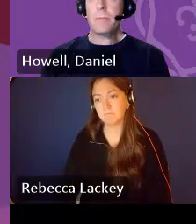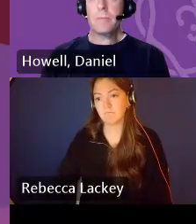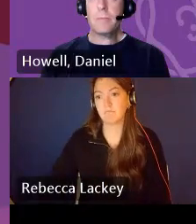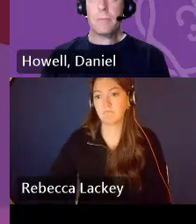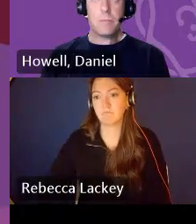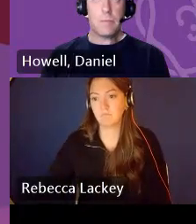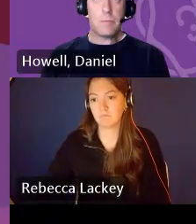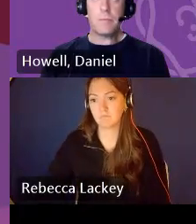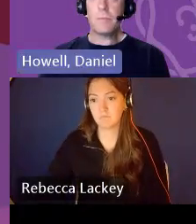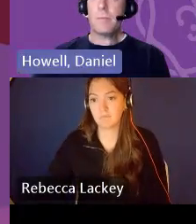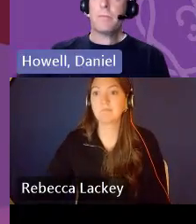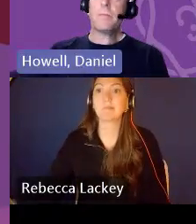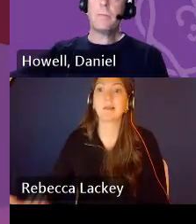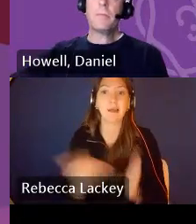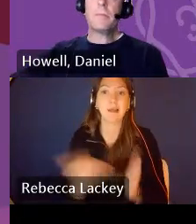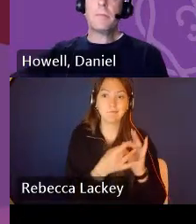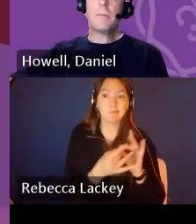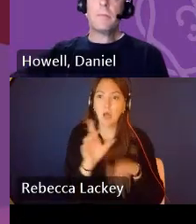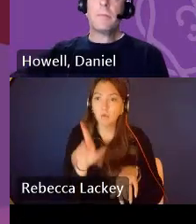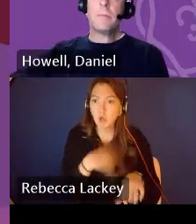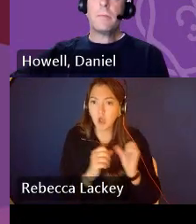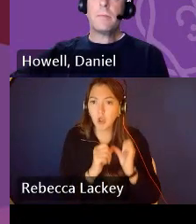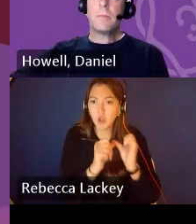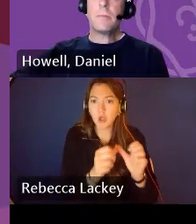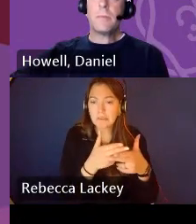Again, another question of how long can the temporary signals remain